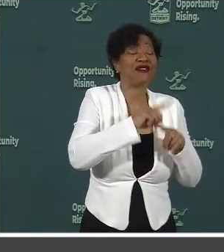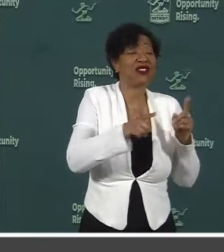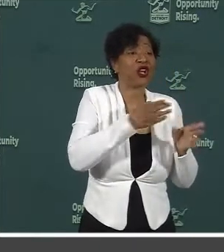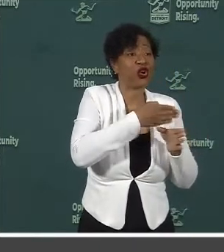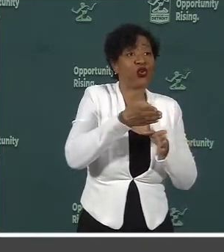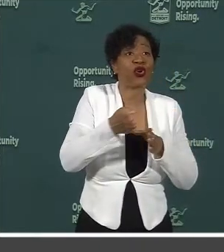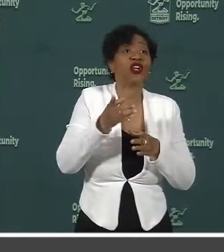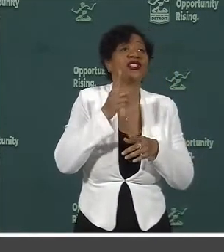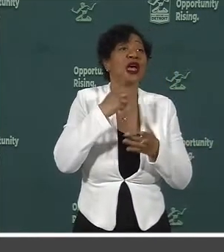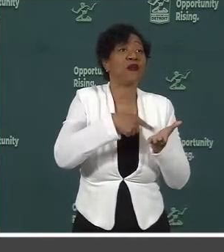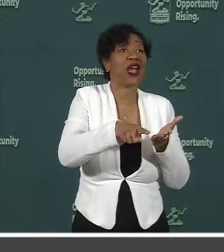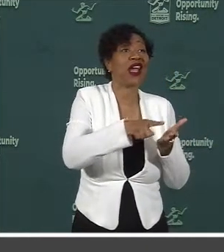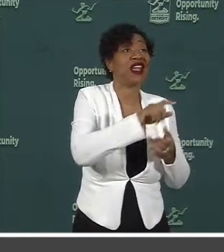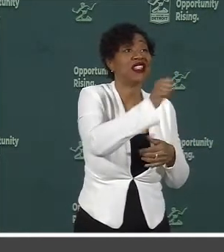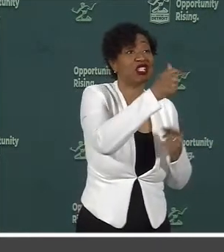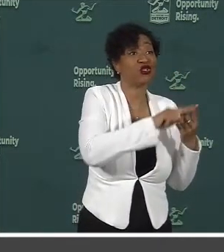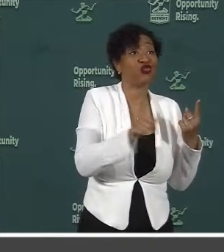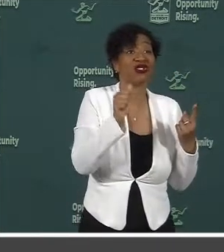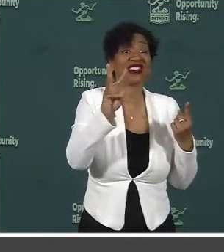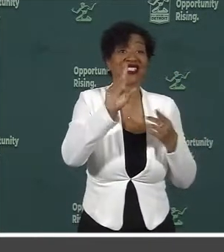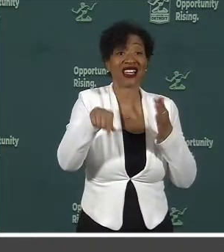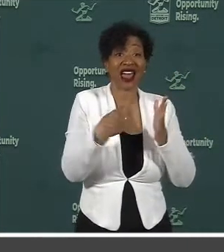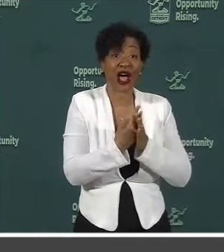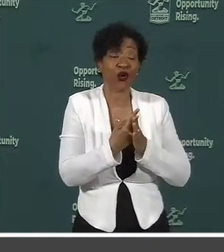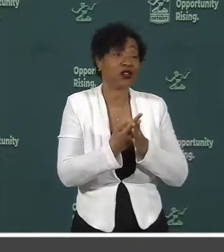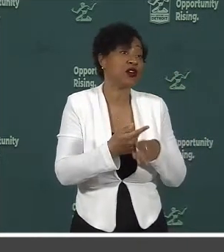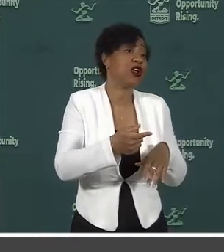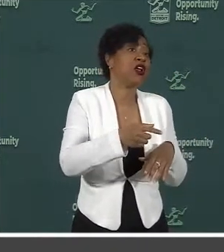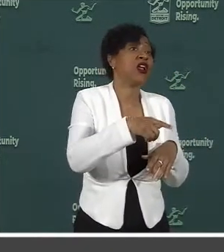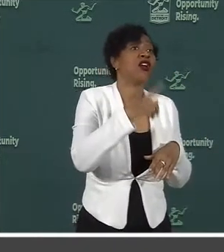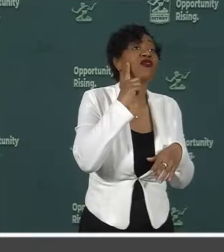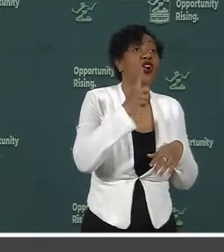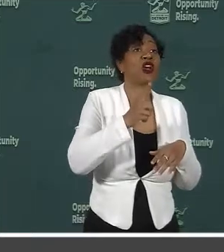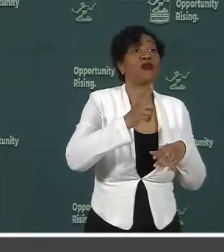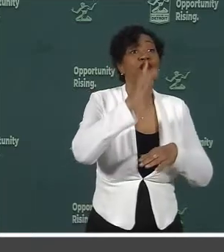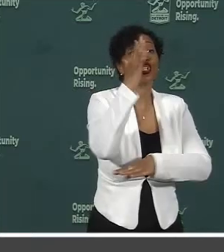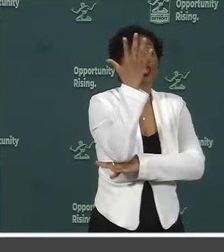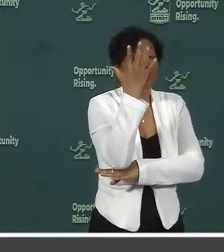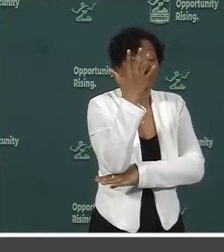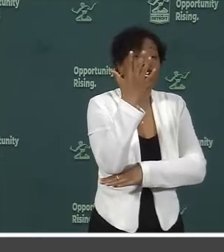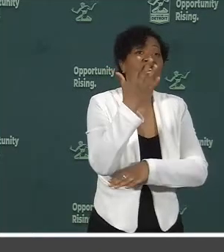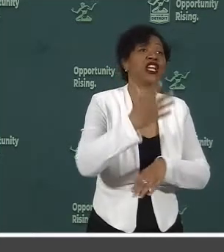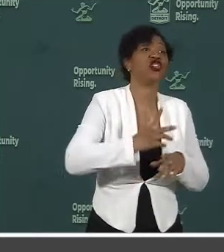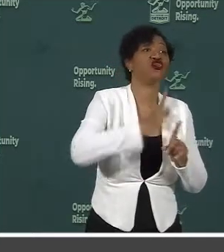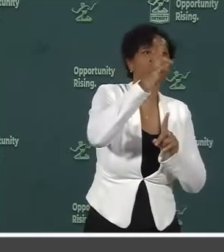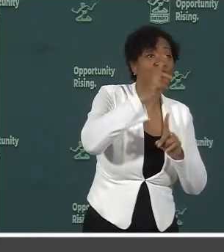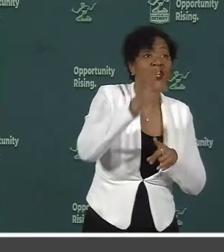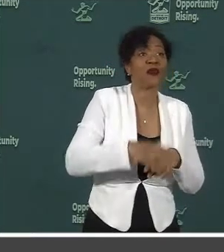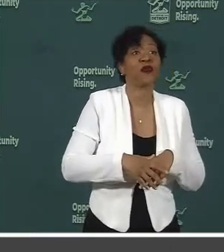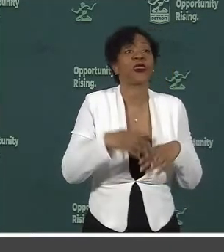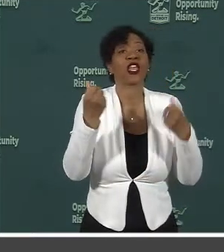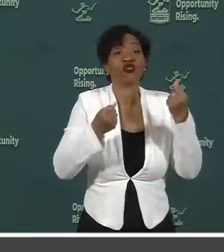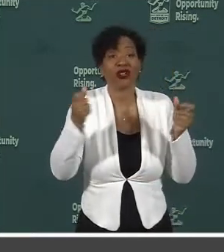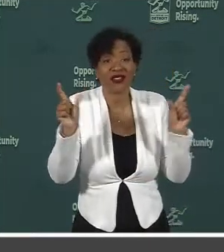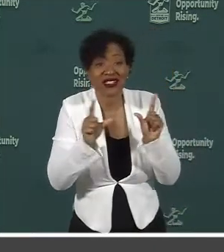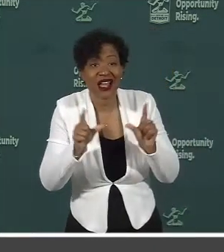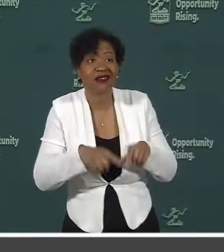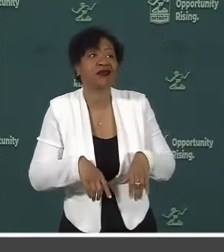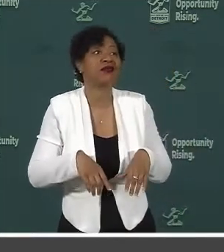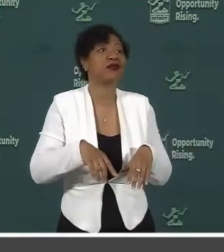FOR YOUR TRAINING EVERYTHING FROM TREE TRIMMING ACADEMY TO DRIVER'S LICENSE ROBOTICS TECH TO DEMOLITION WORKERS SKILLS